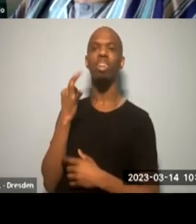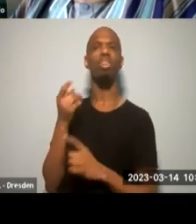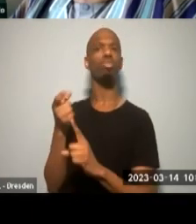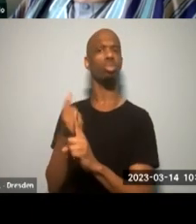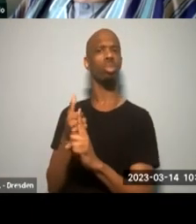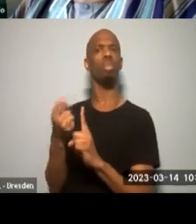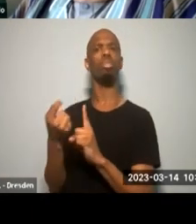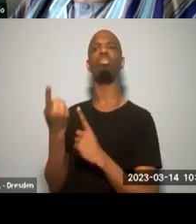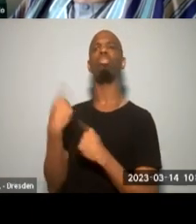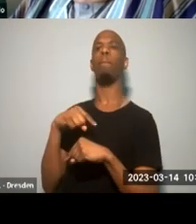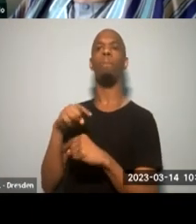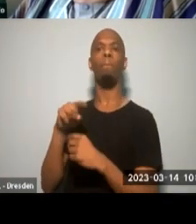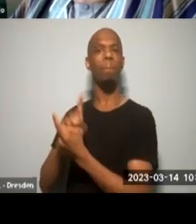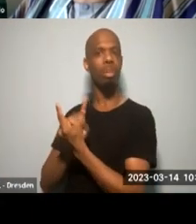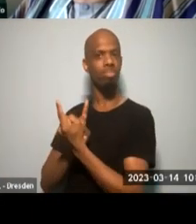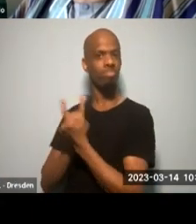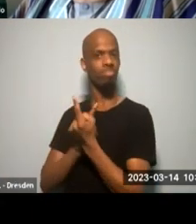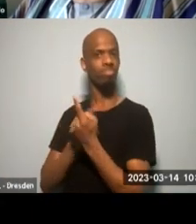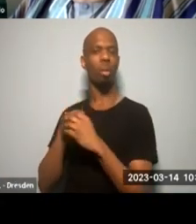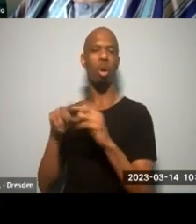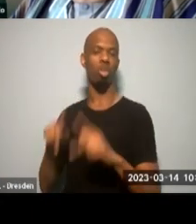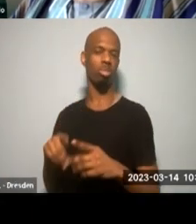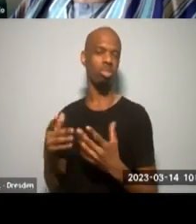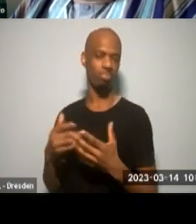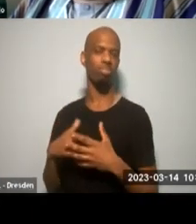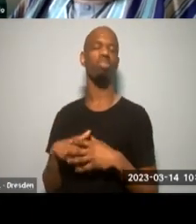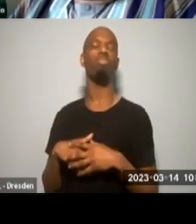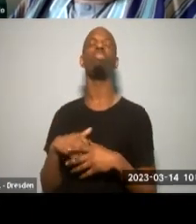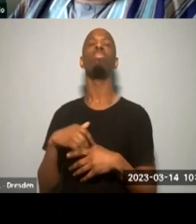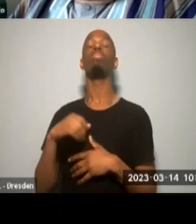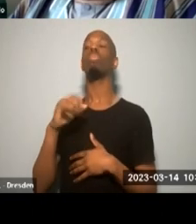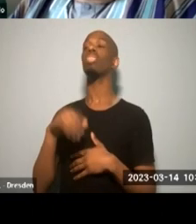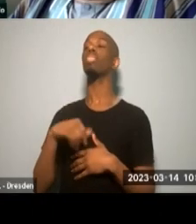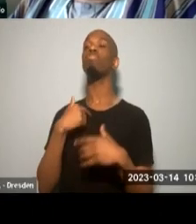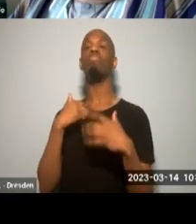Before I proceed with the event,